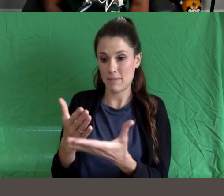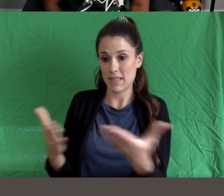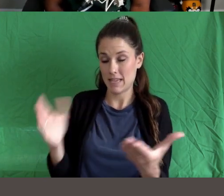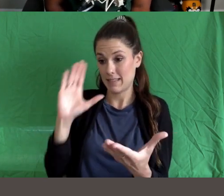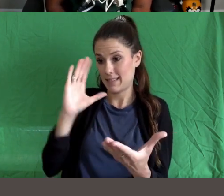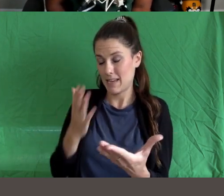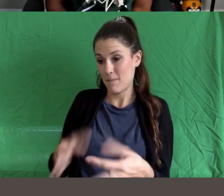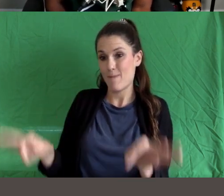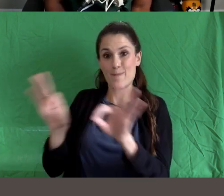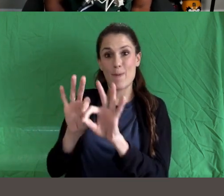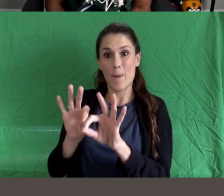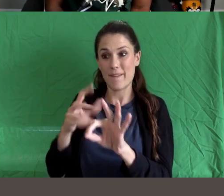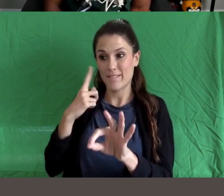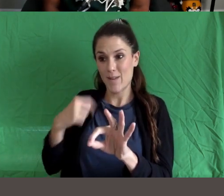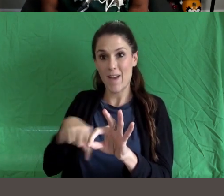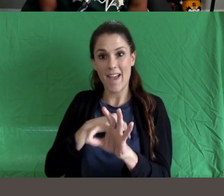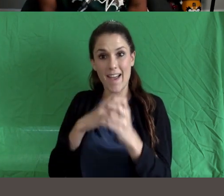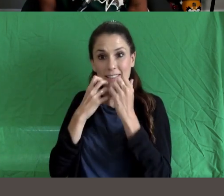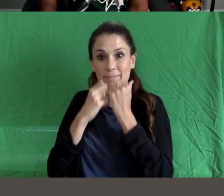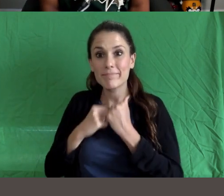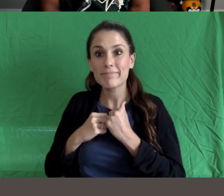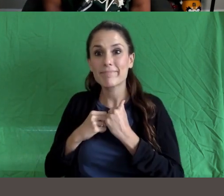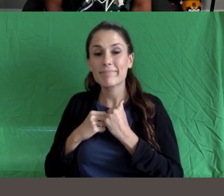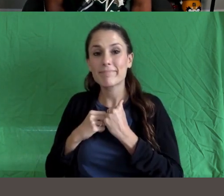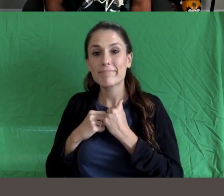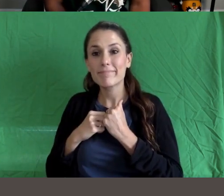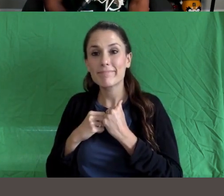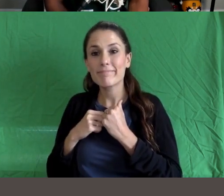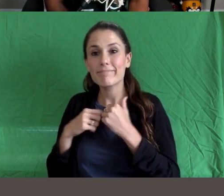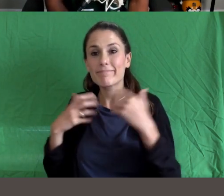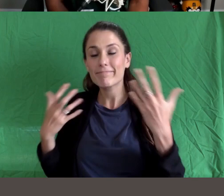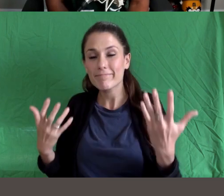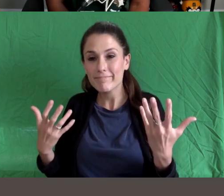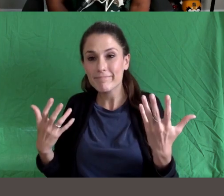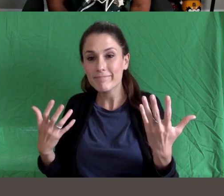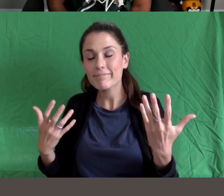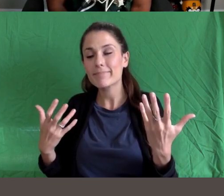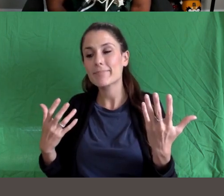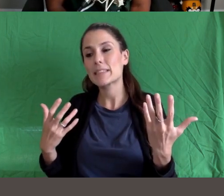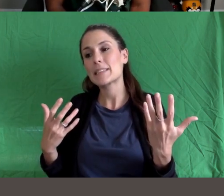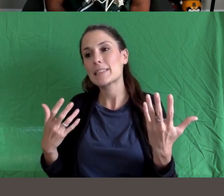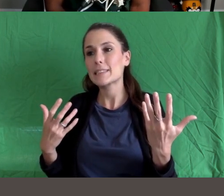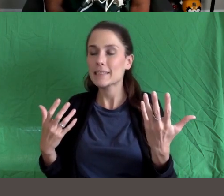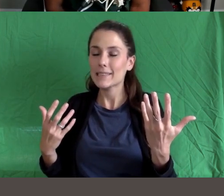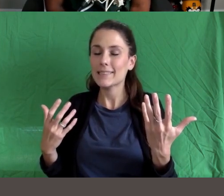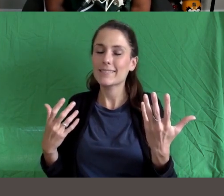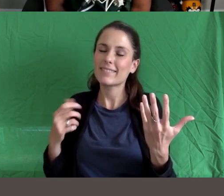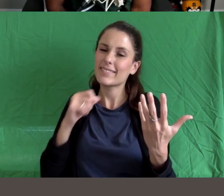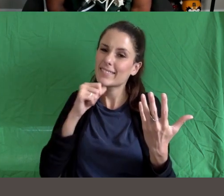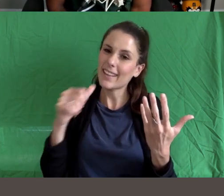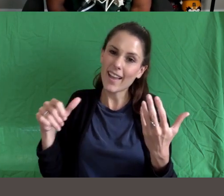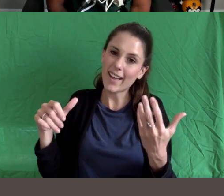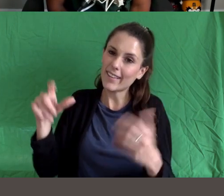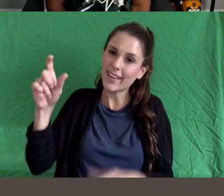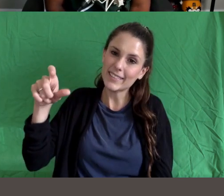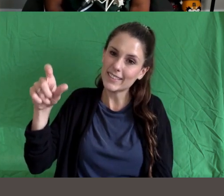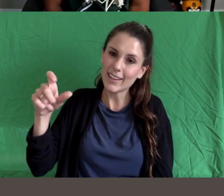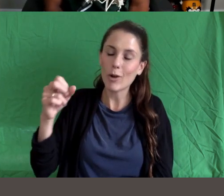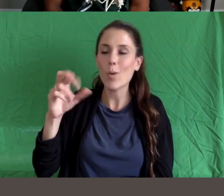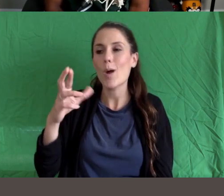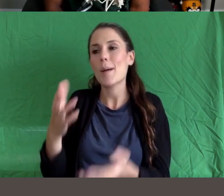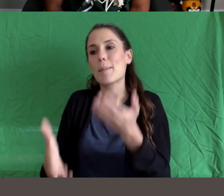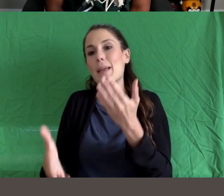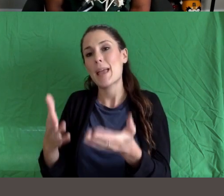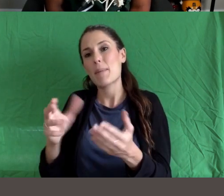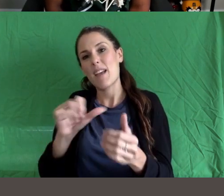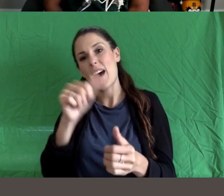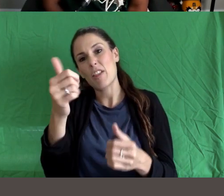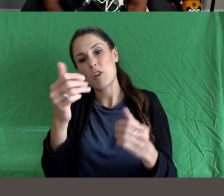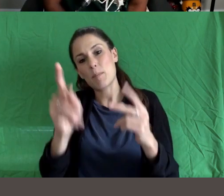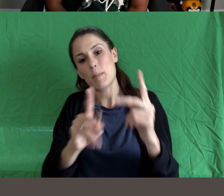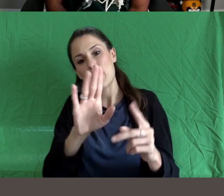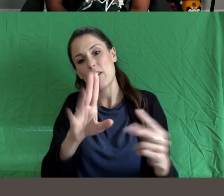important to us that is not completely necessary or maybe even makes it a little hard for others